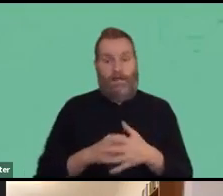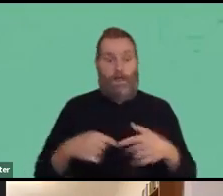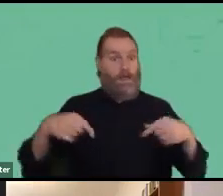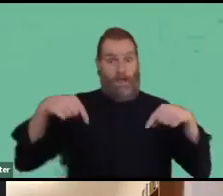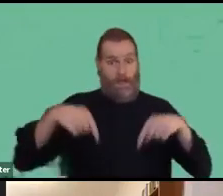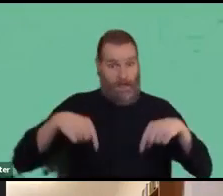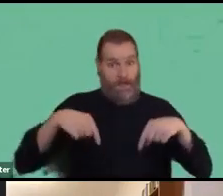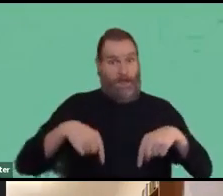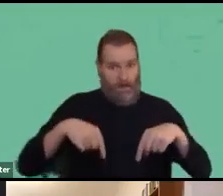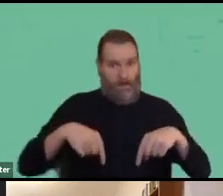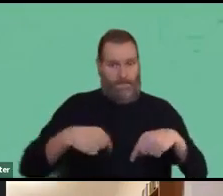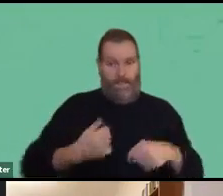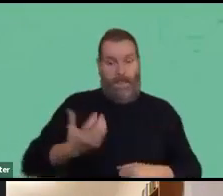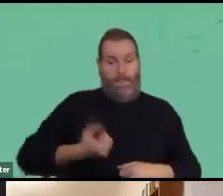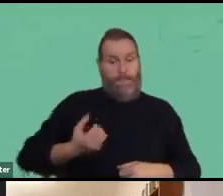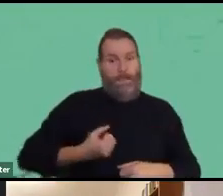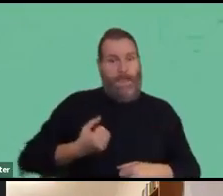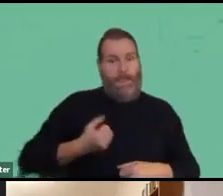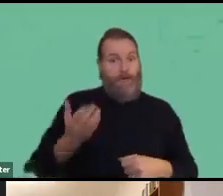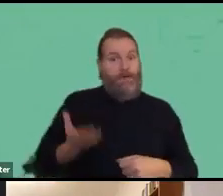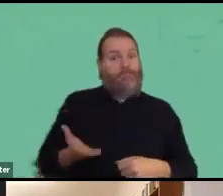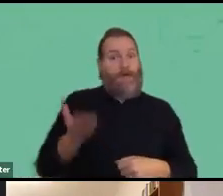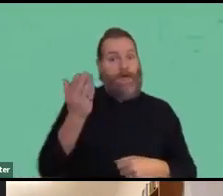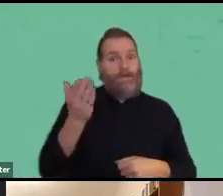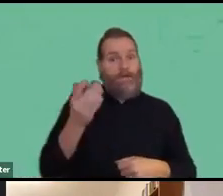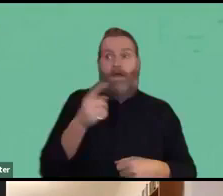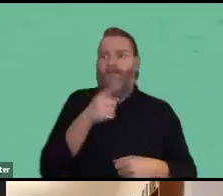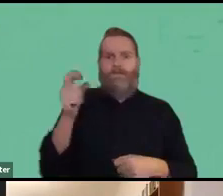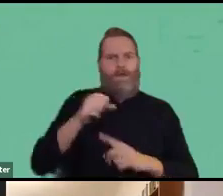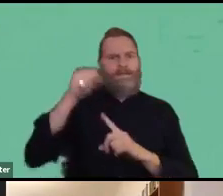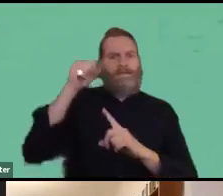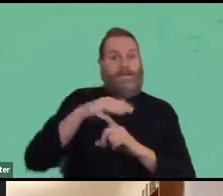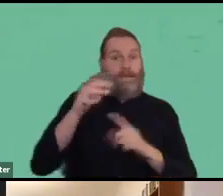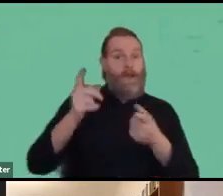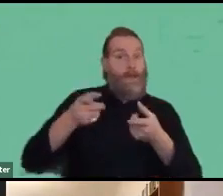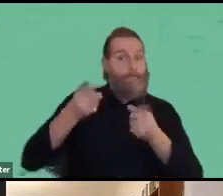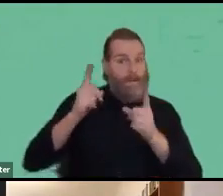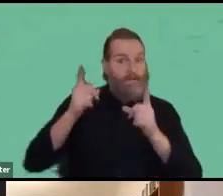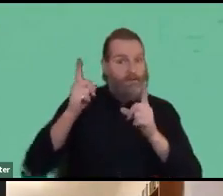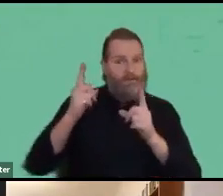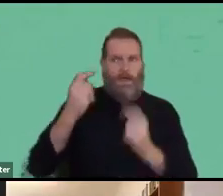was allocated to senior managers and judges only leaving the lower pay grades to struggle how